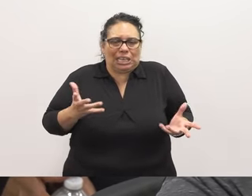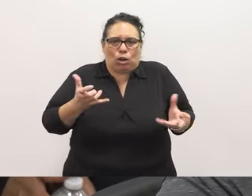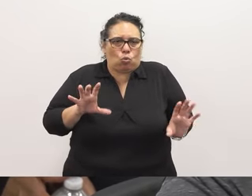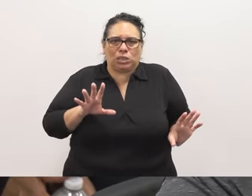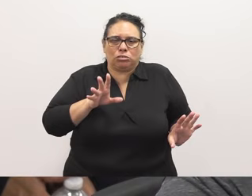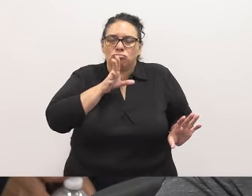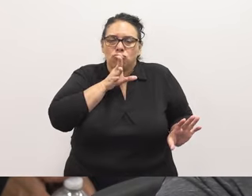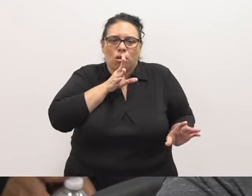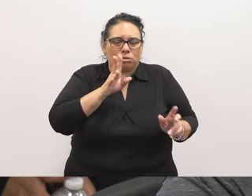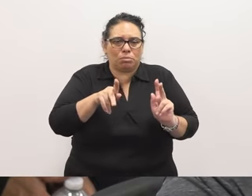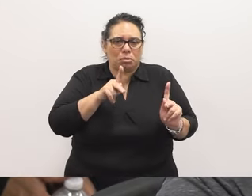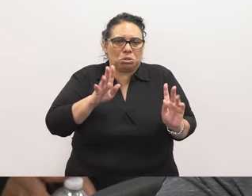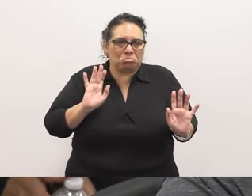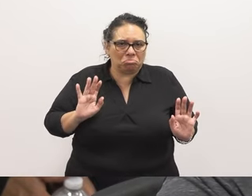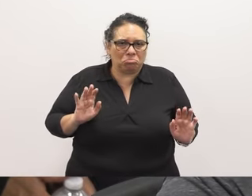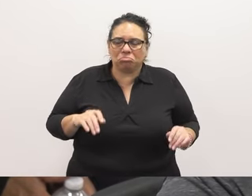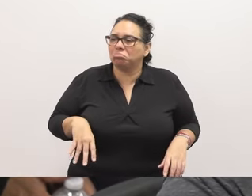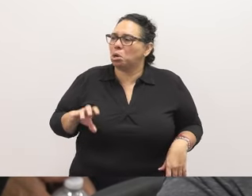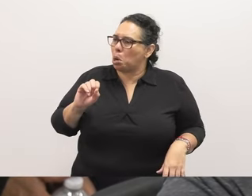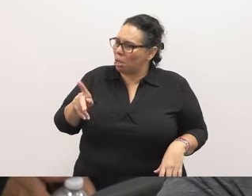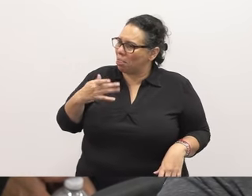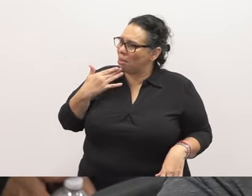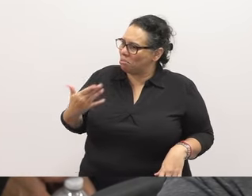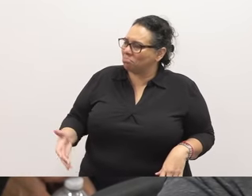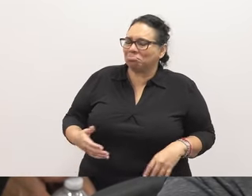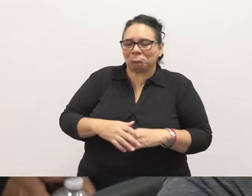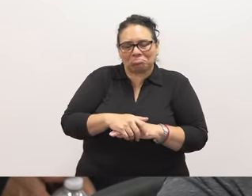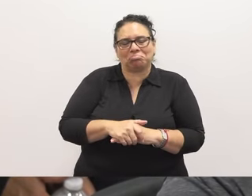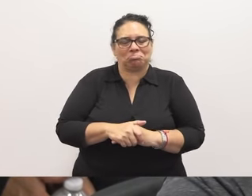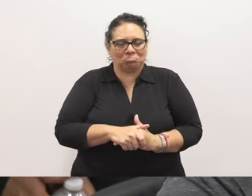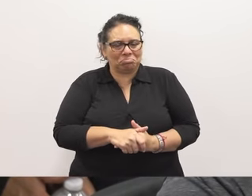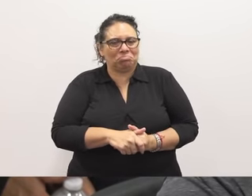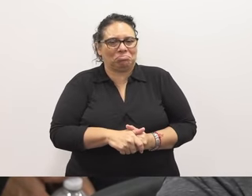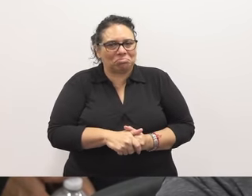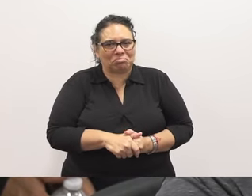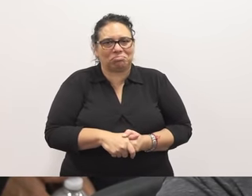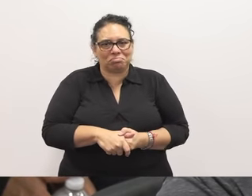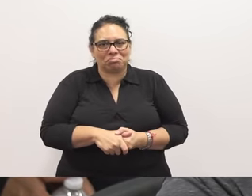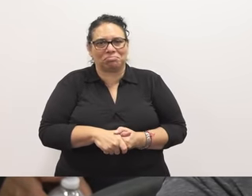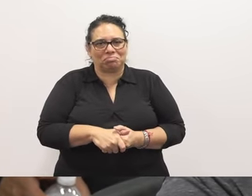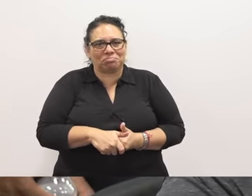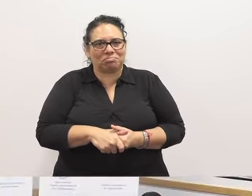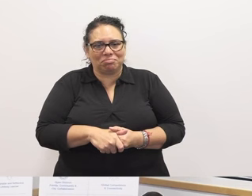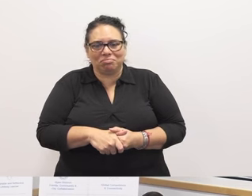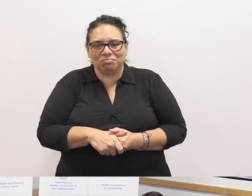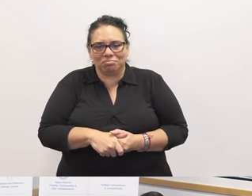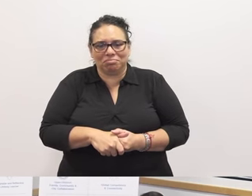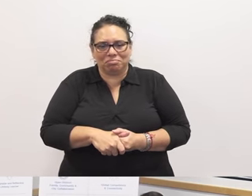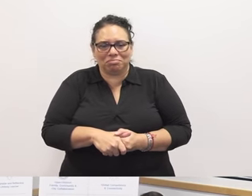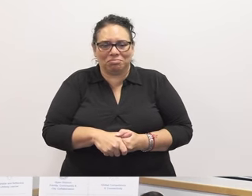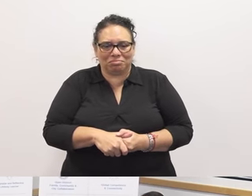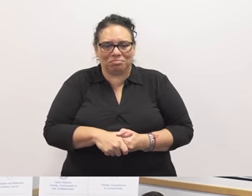[Juan Benitez] Yeah, thank you. Welcome.